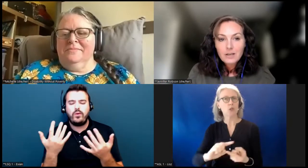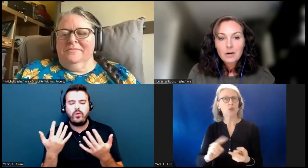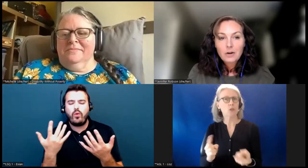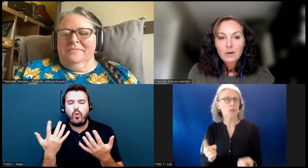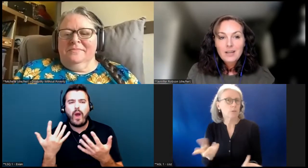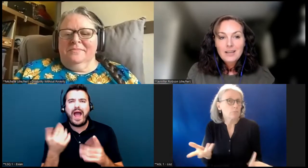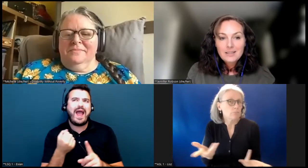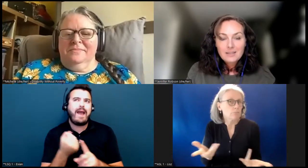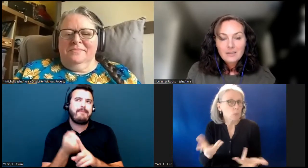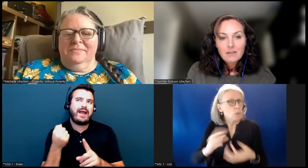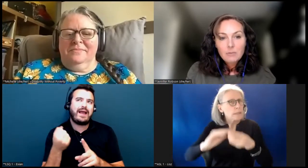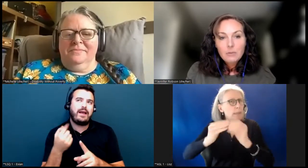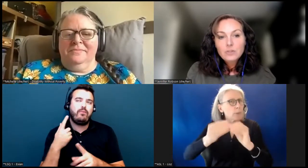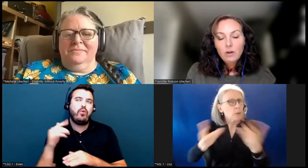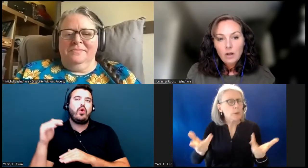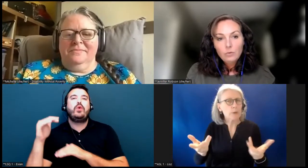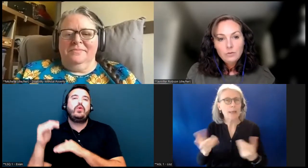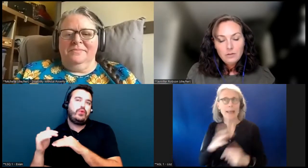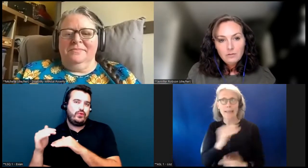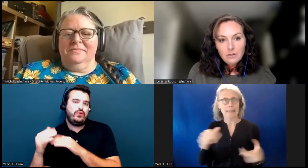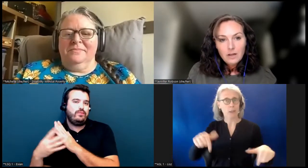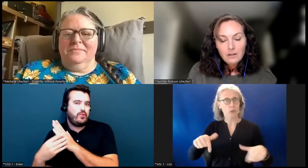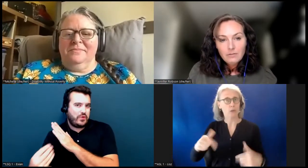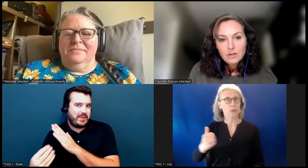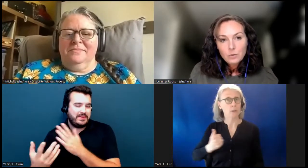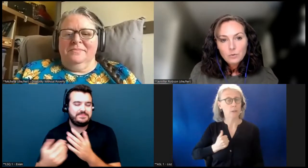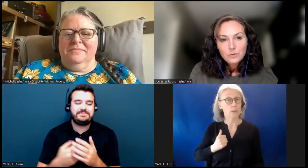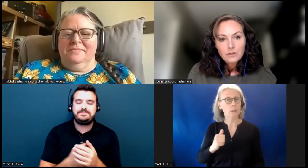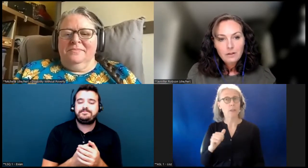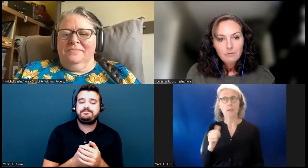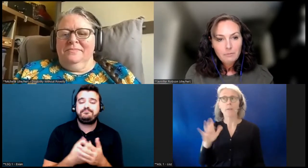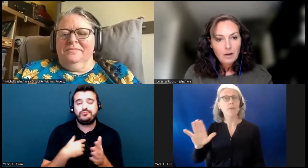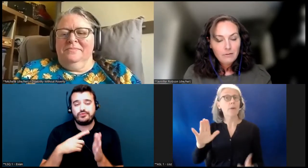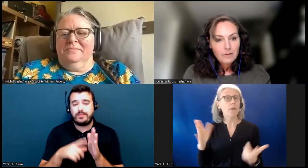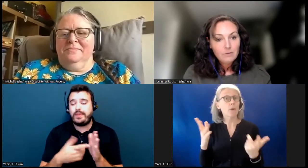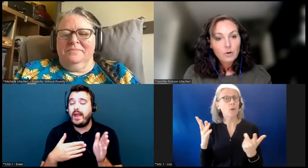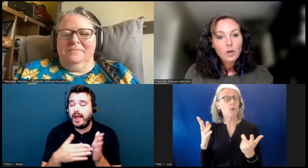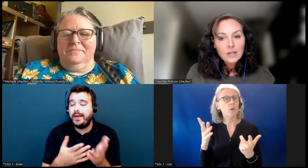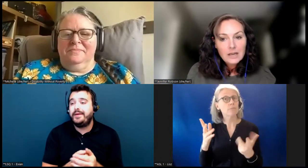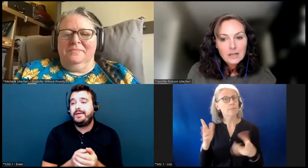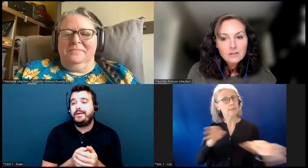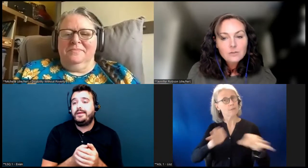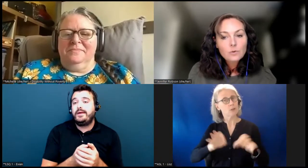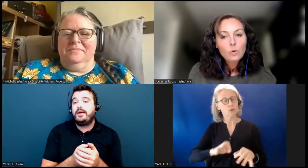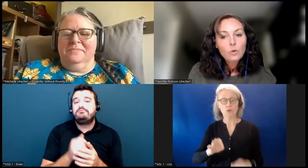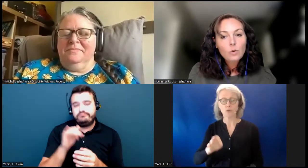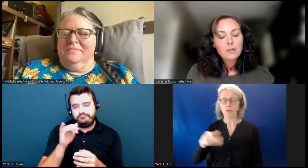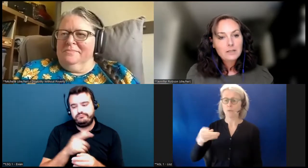HERE IS THAT THE GOVERNMENT'S OWN THRESHOLD OF POVERTY FOR ALL CANADIANS OR DO WE NEED